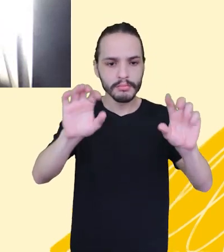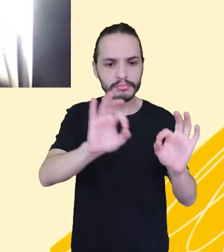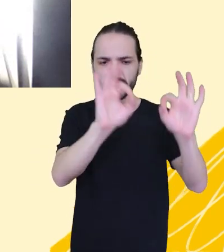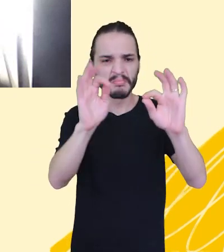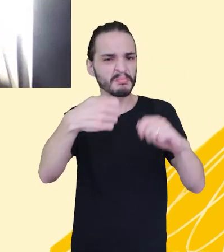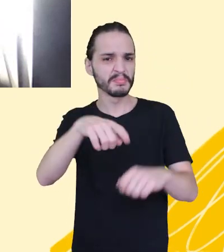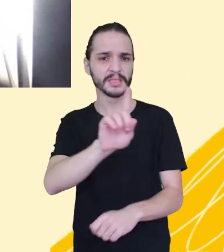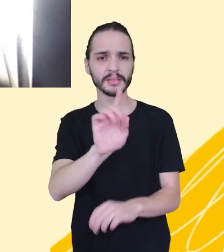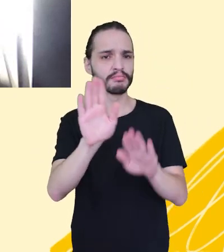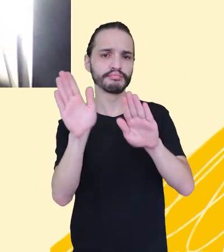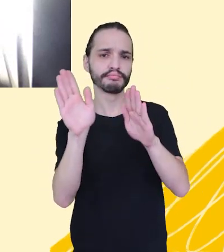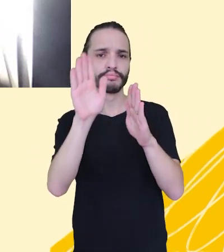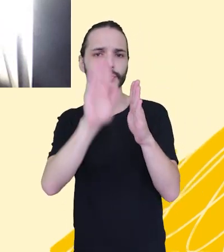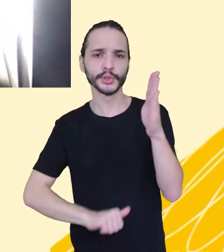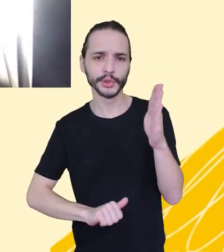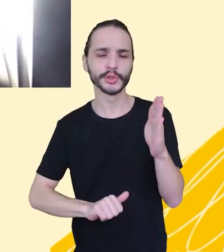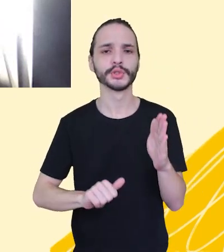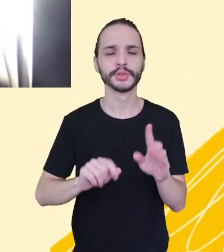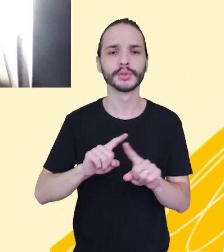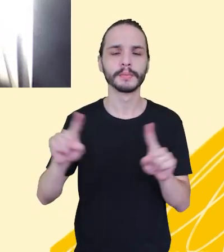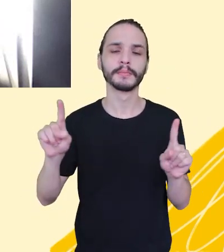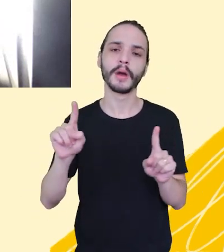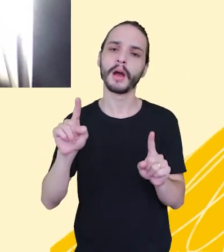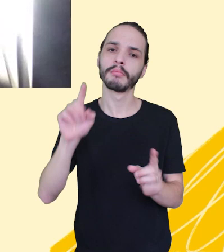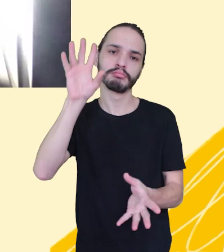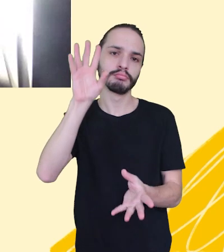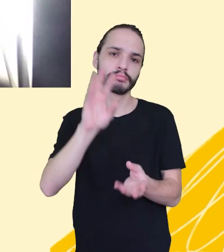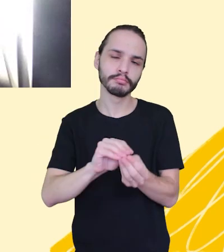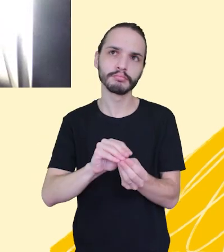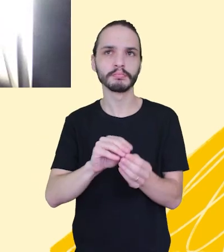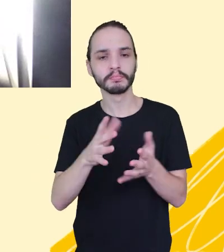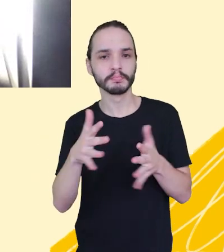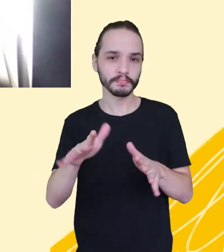But, this is it more or less.